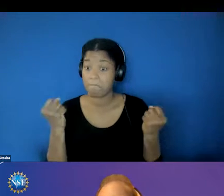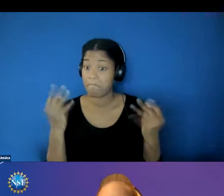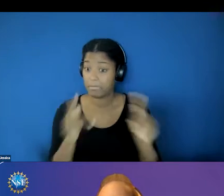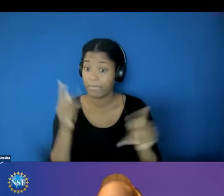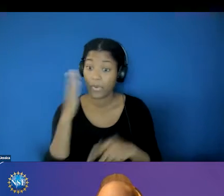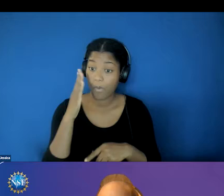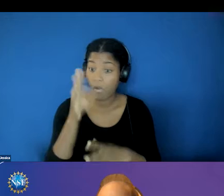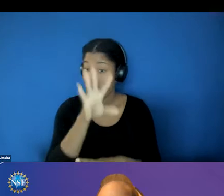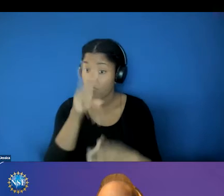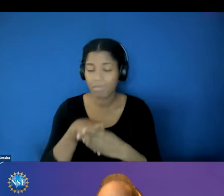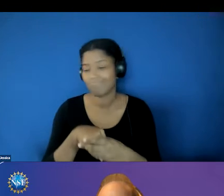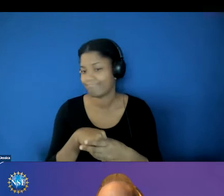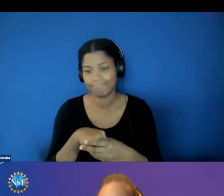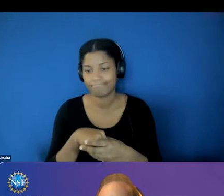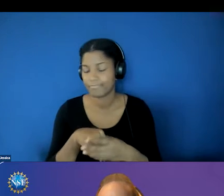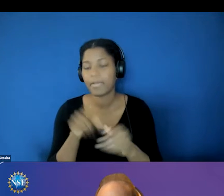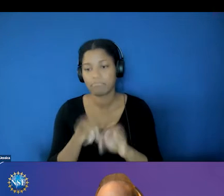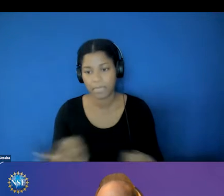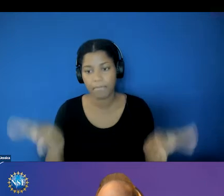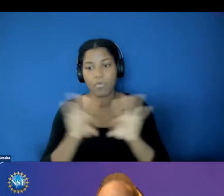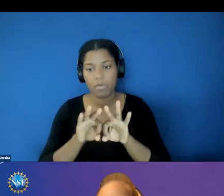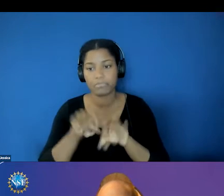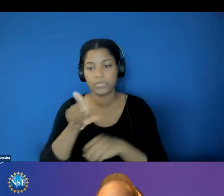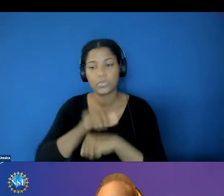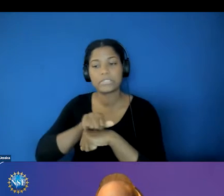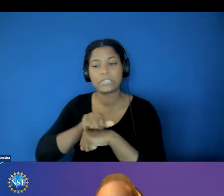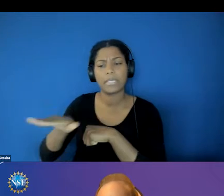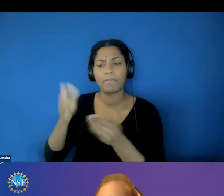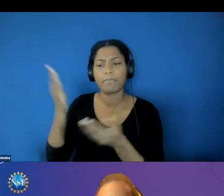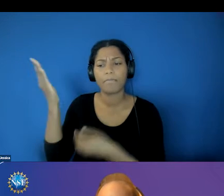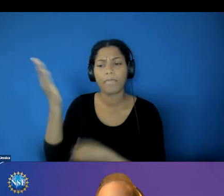but it is important when you're submitting a proposal to know how your proposal will be dealt